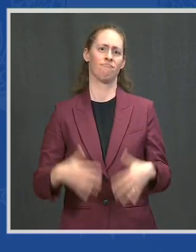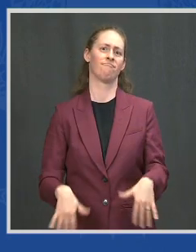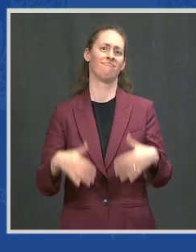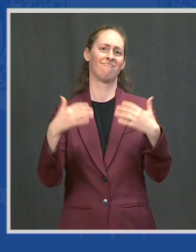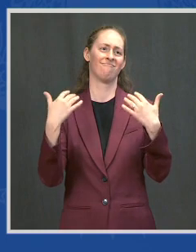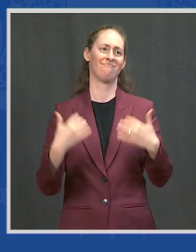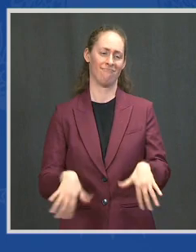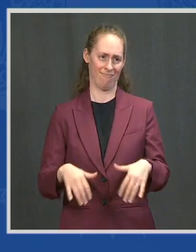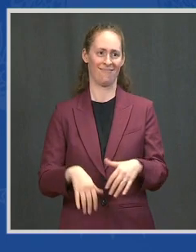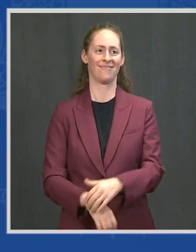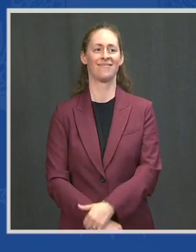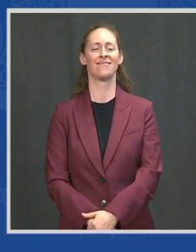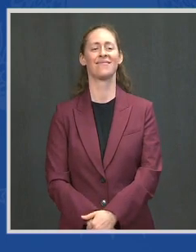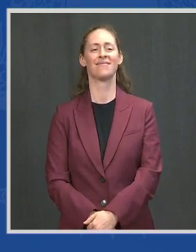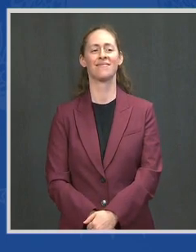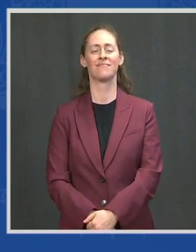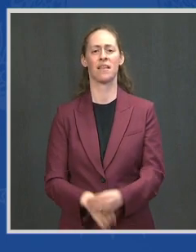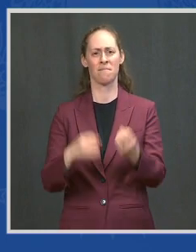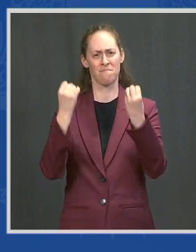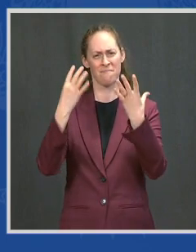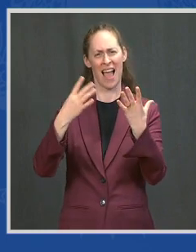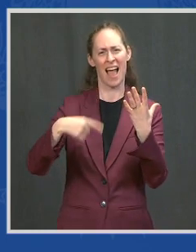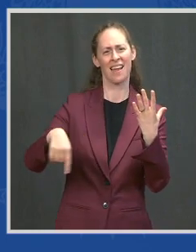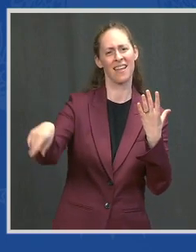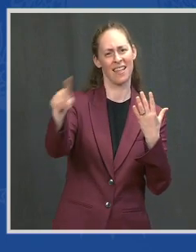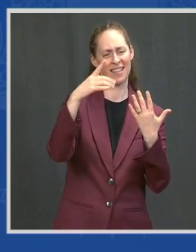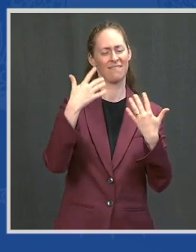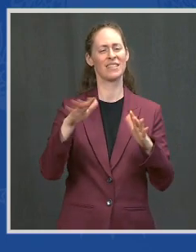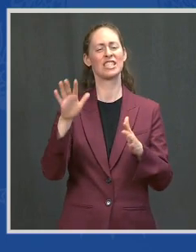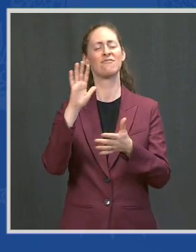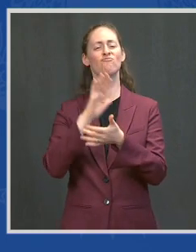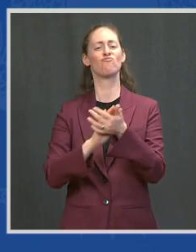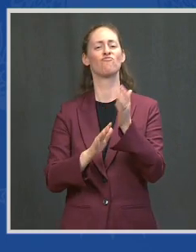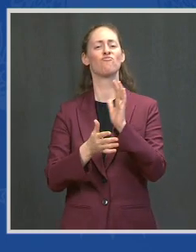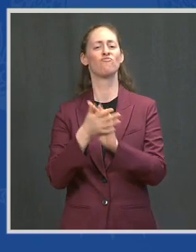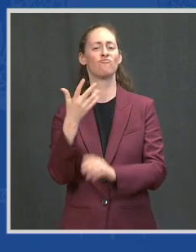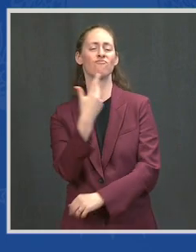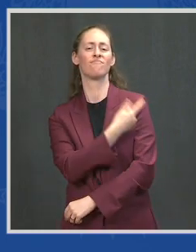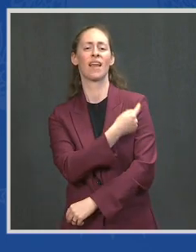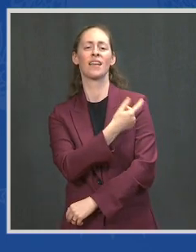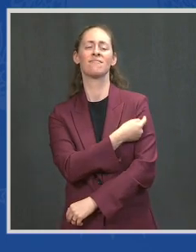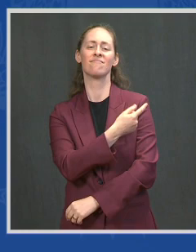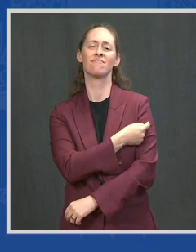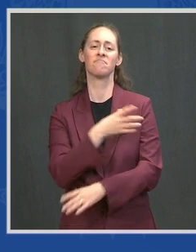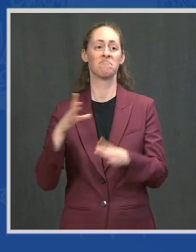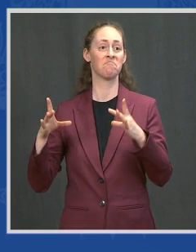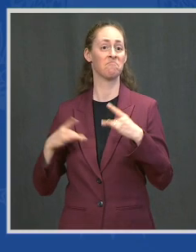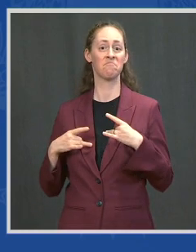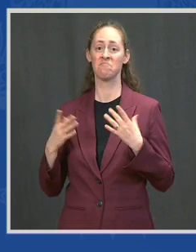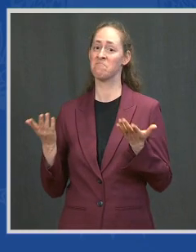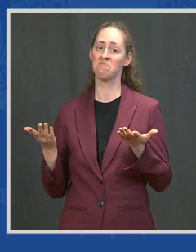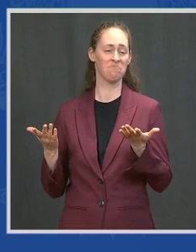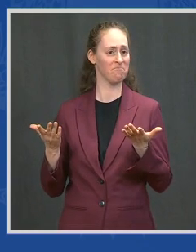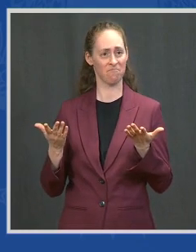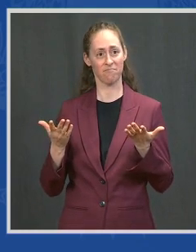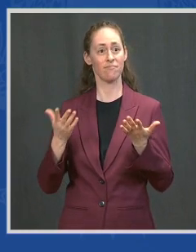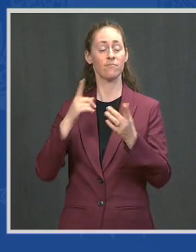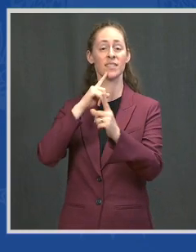we're nearing 85 percent of those who've gotten their first shot. Seventy percent of the seniors are now fully vaccinated.